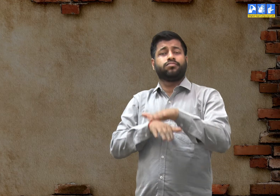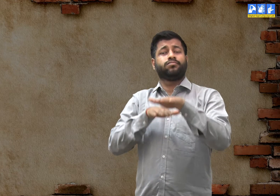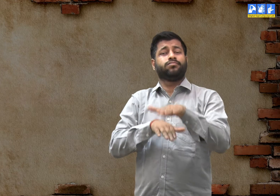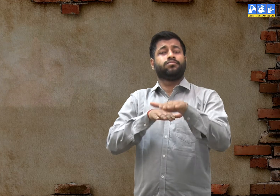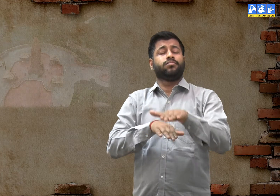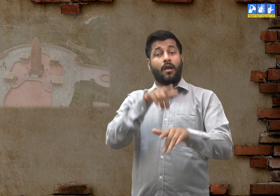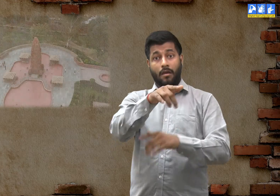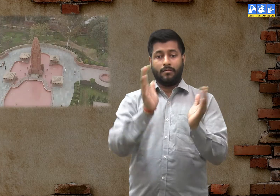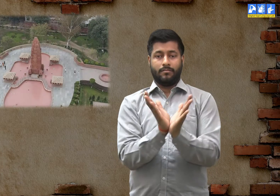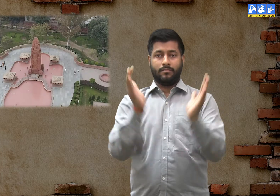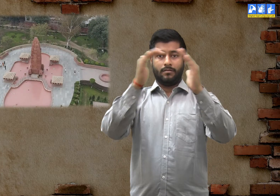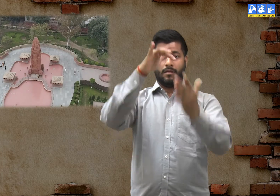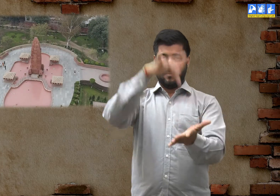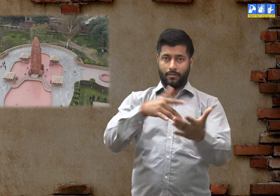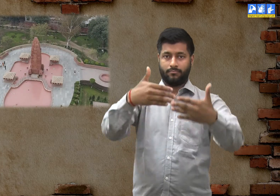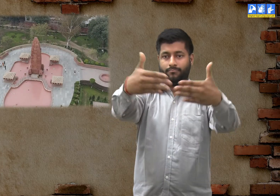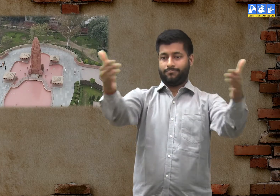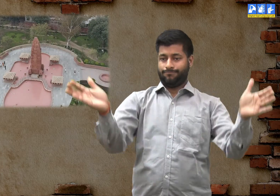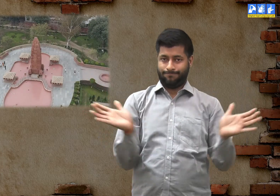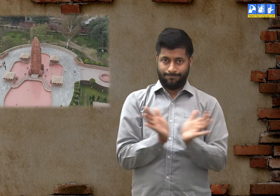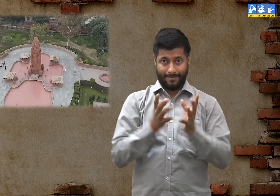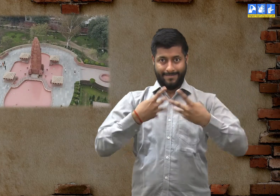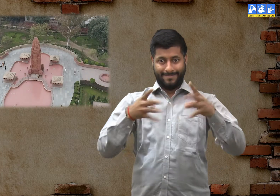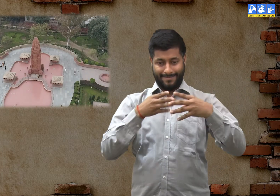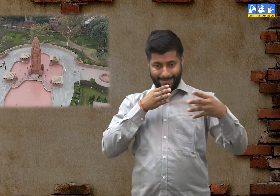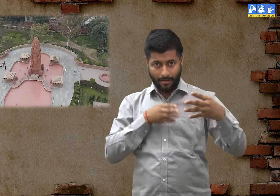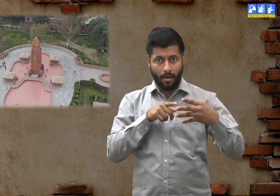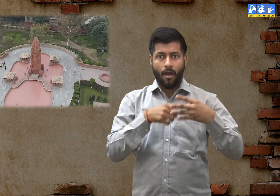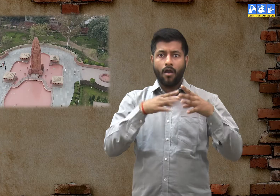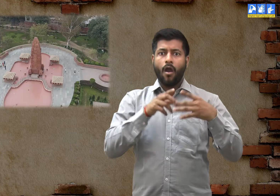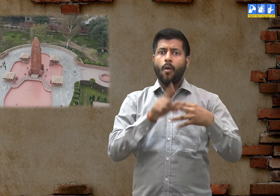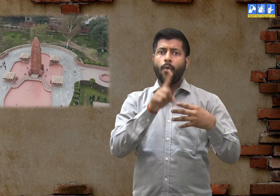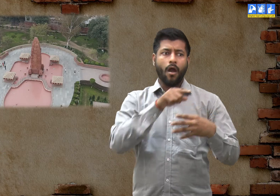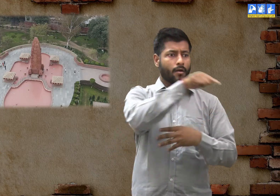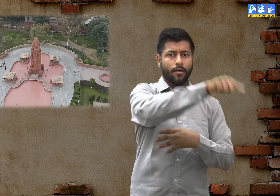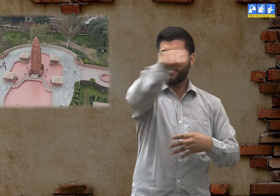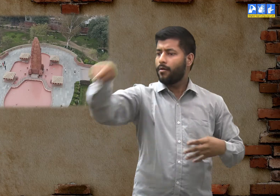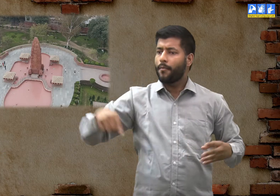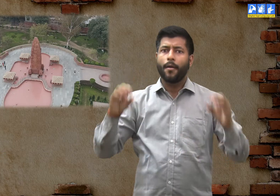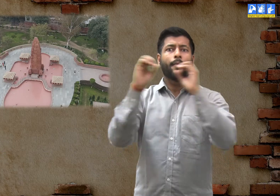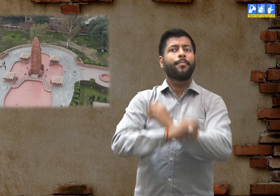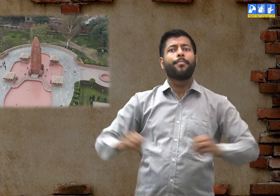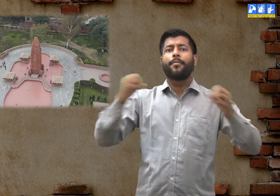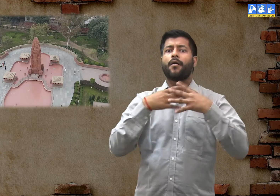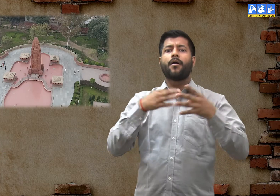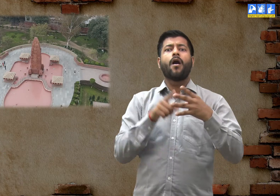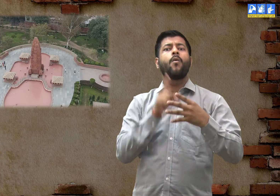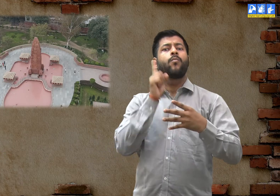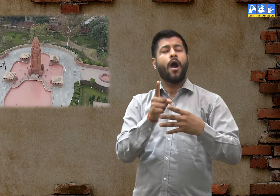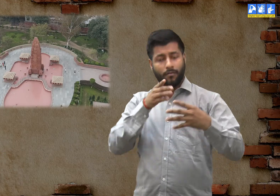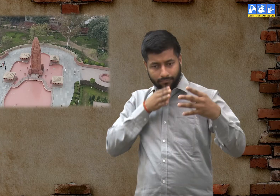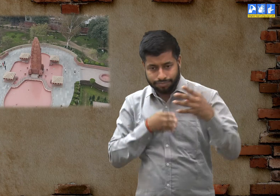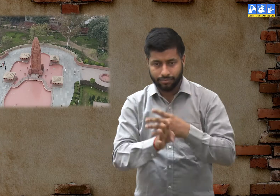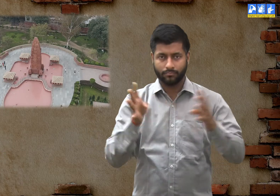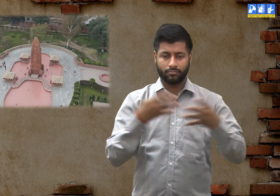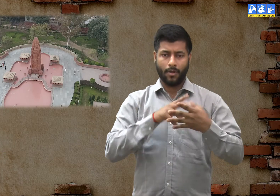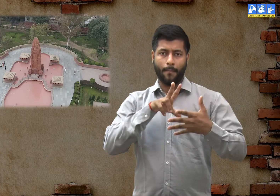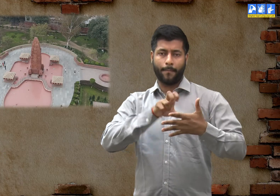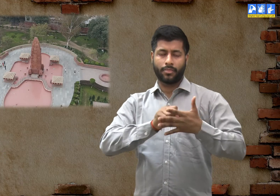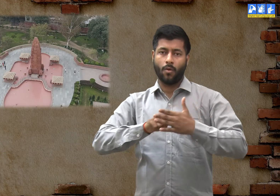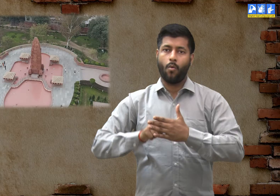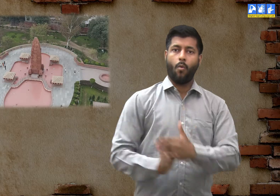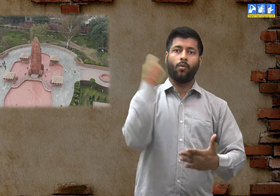Dyer and his armed forces entered the location. The Jallianwala Bagh was nearly completely enclosed by walls and had only one exit.